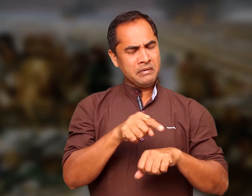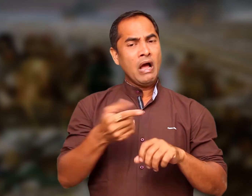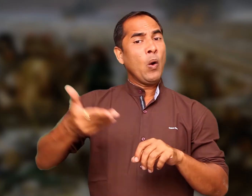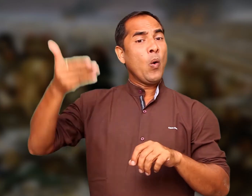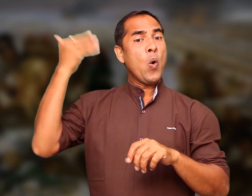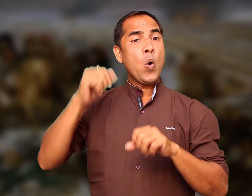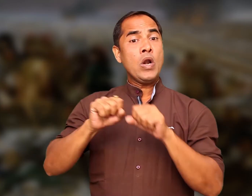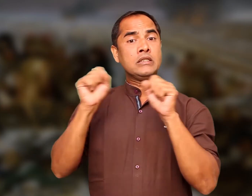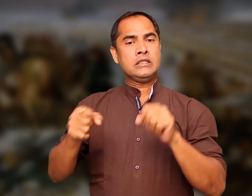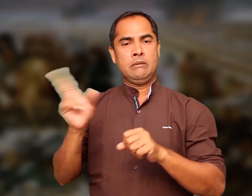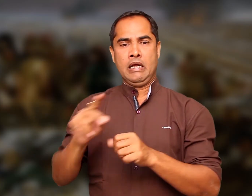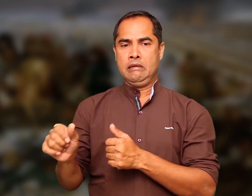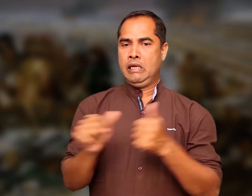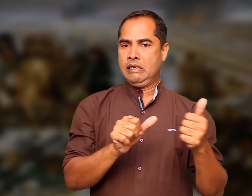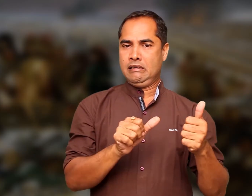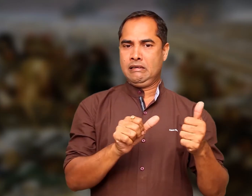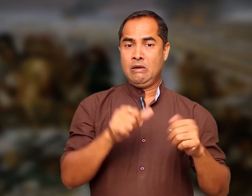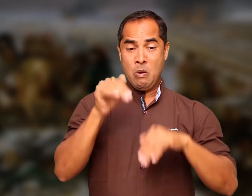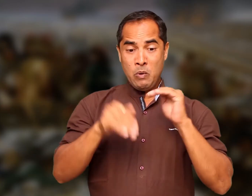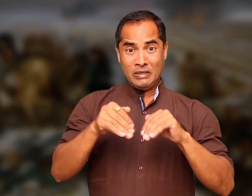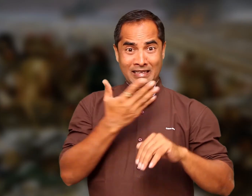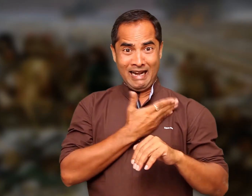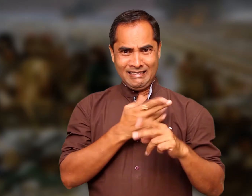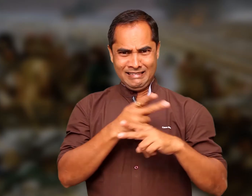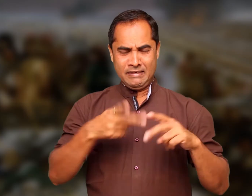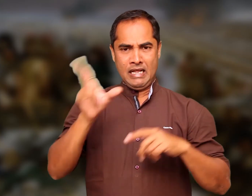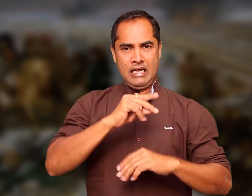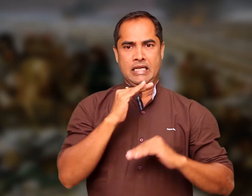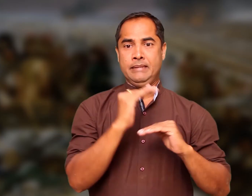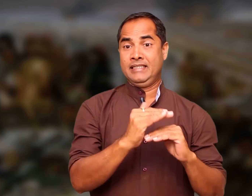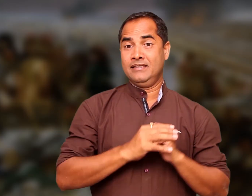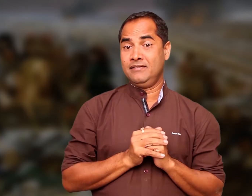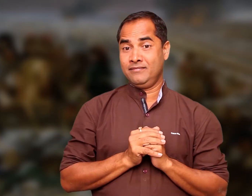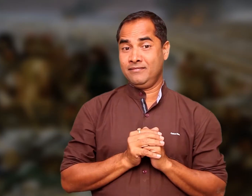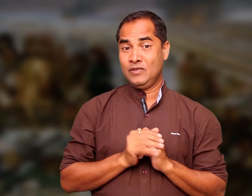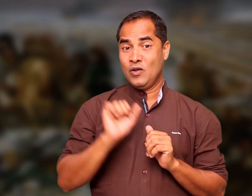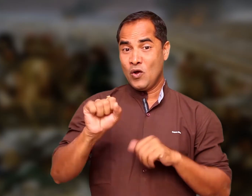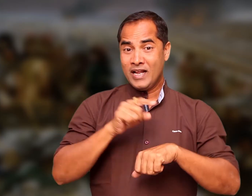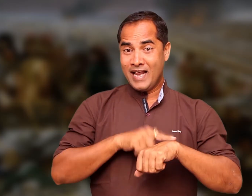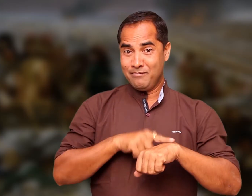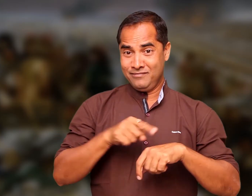the earlier system of of limited voting right was reverted.